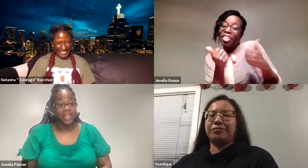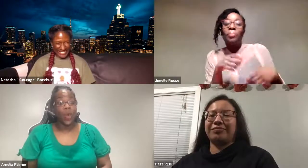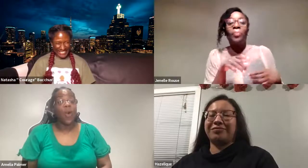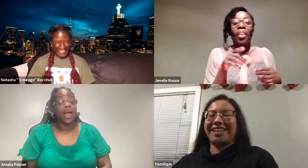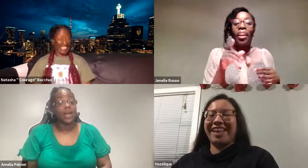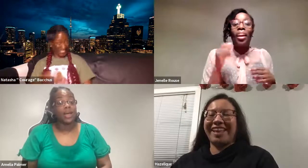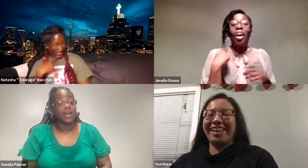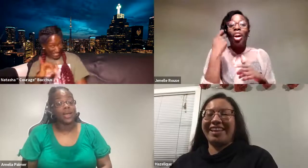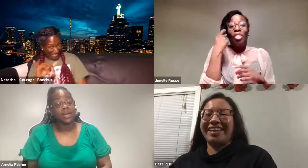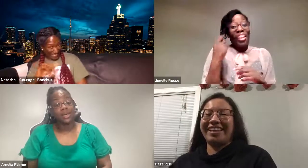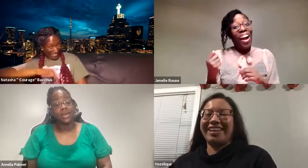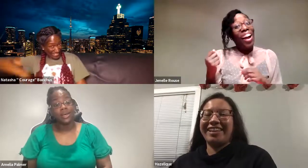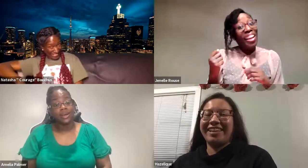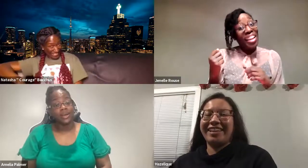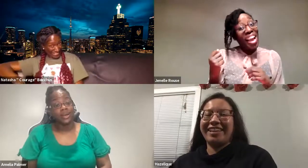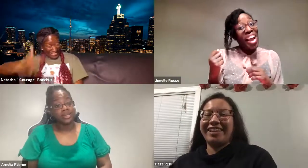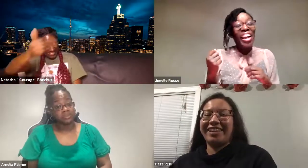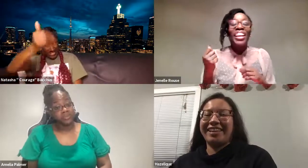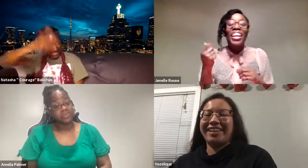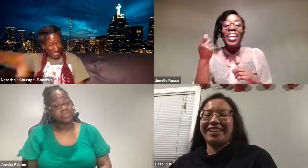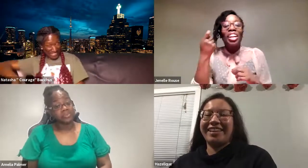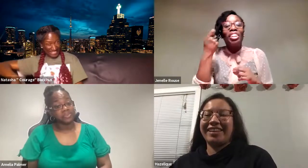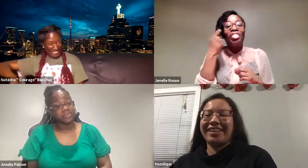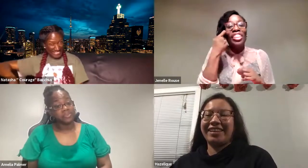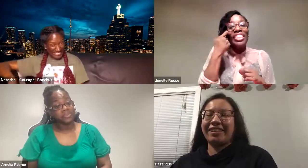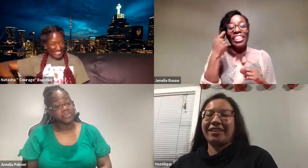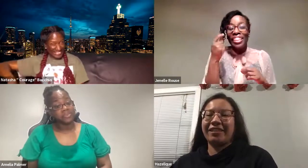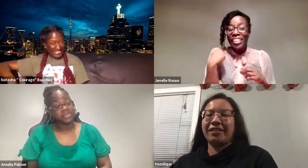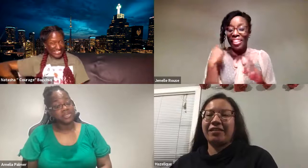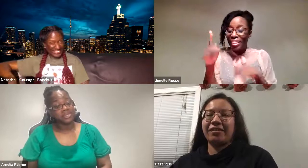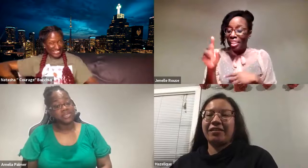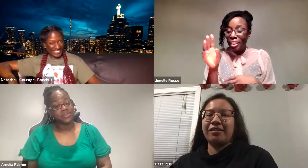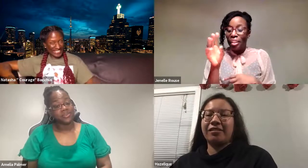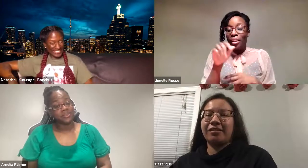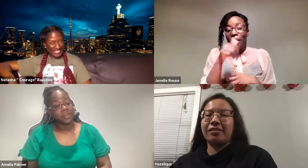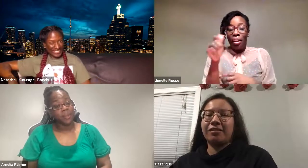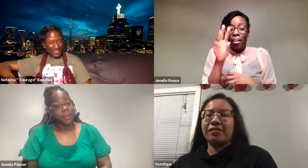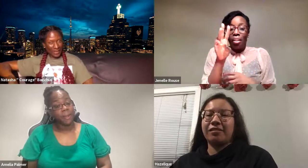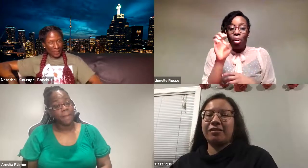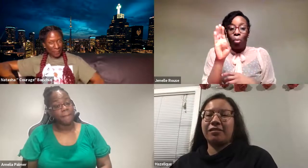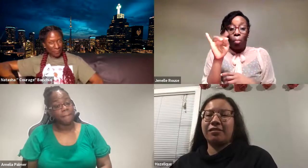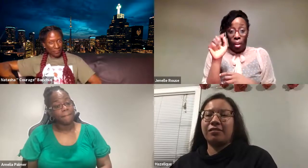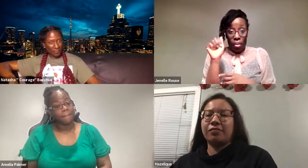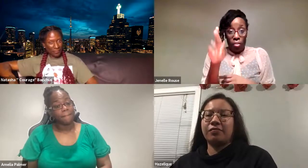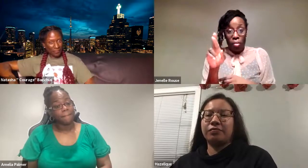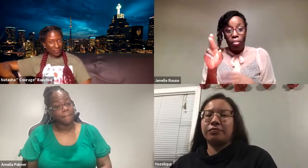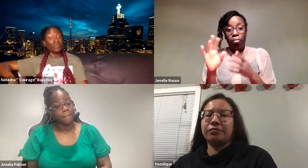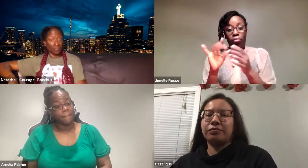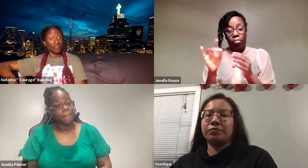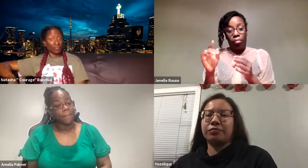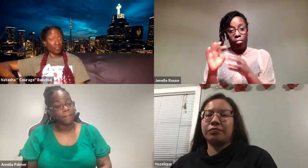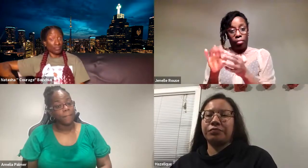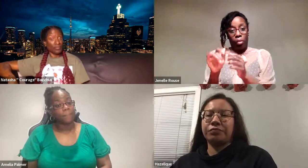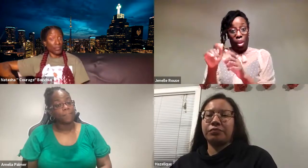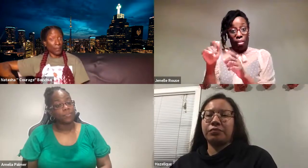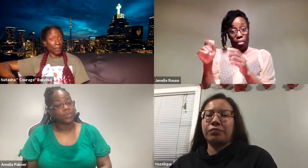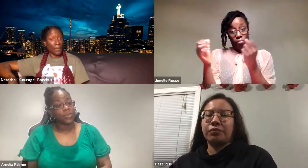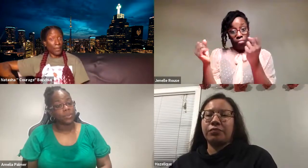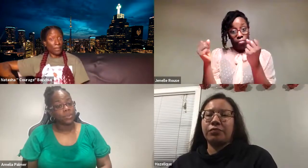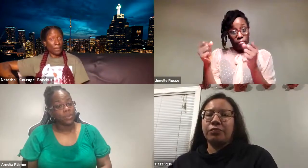i have a little bit of a challenge because recently i was in a webinar